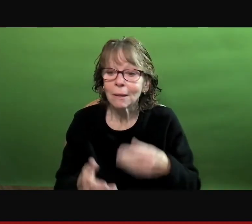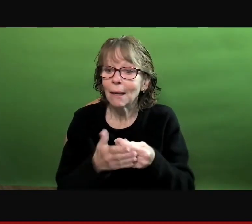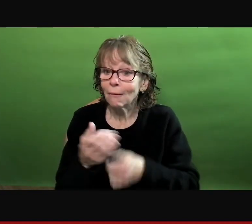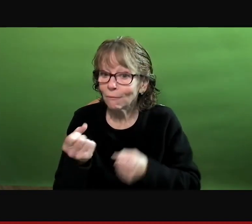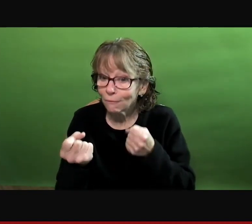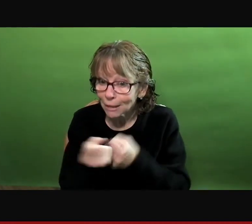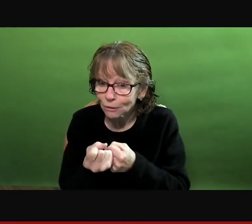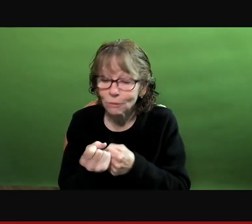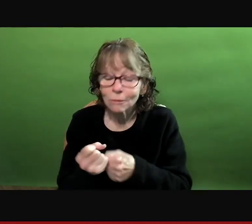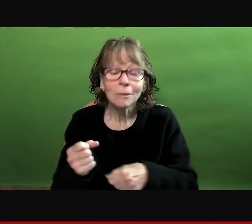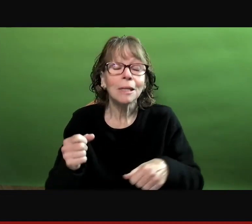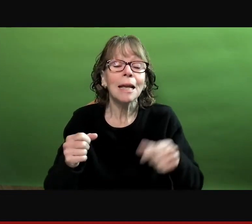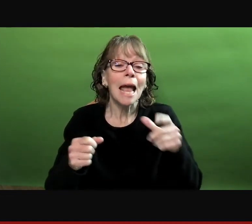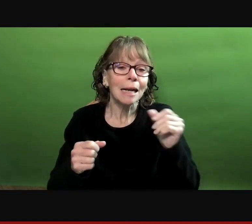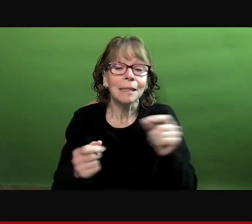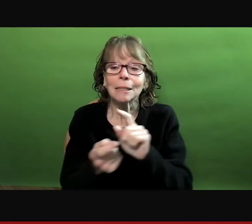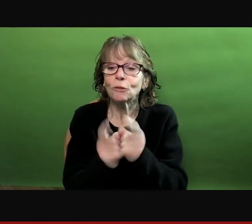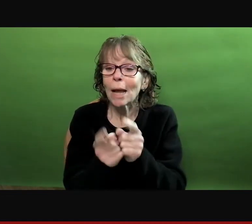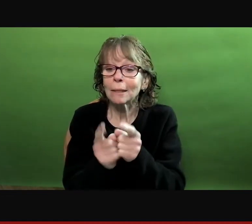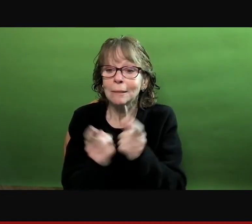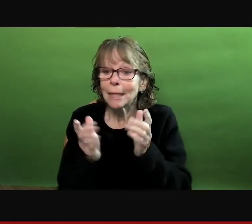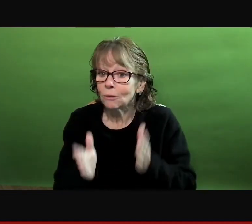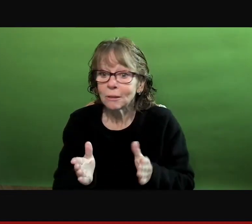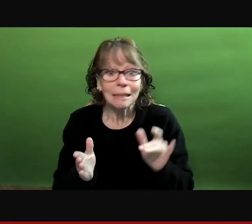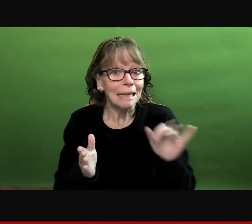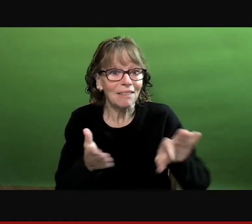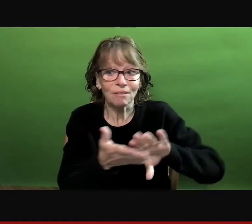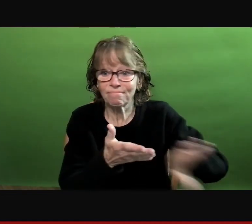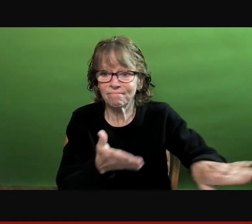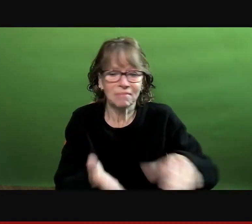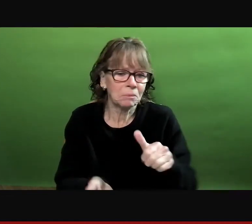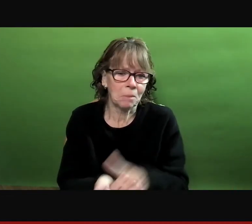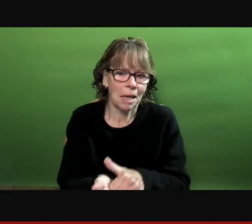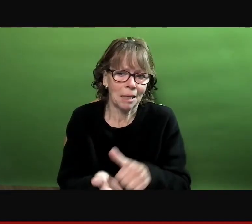without them this event would not be possible. Your contributions are the